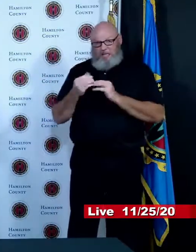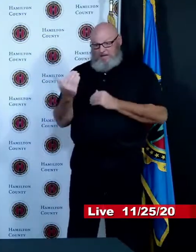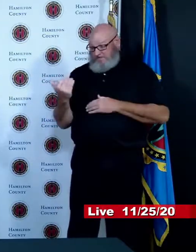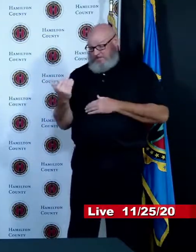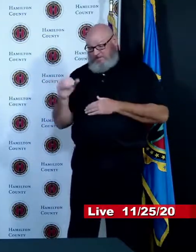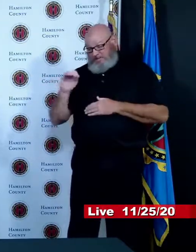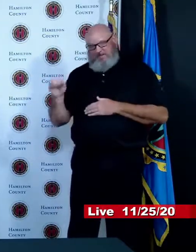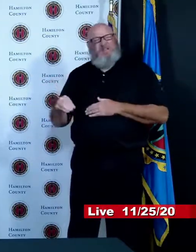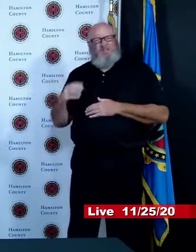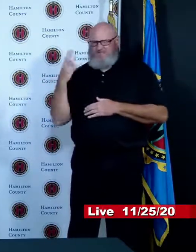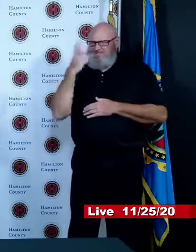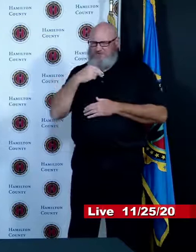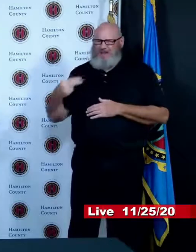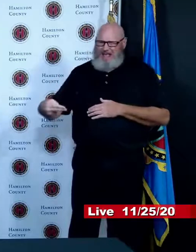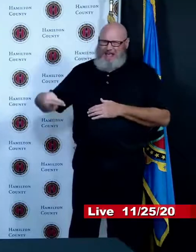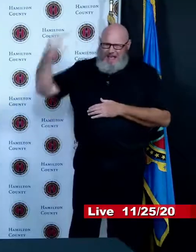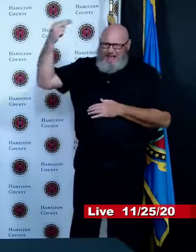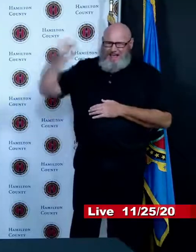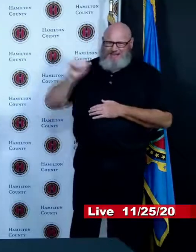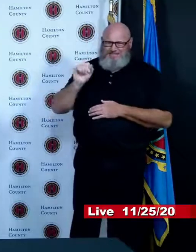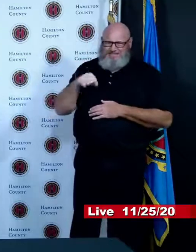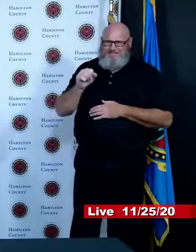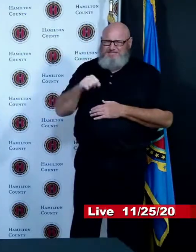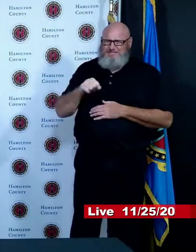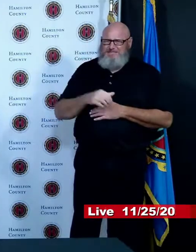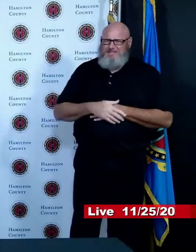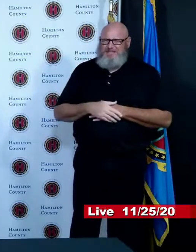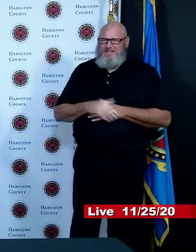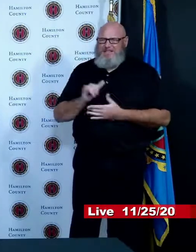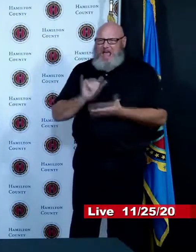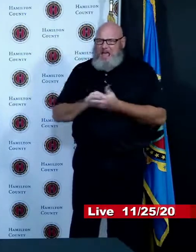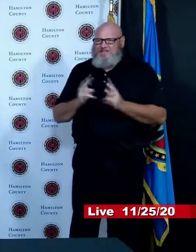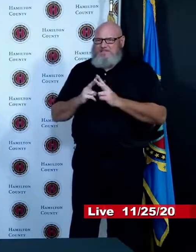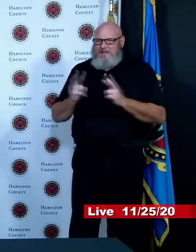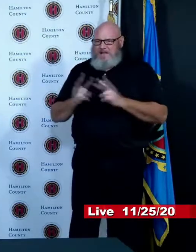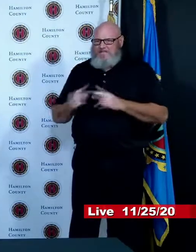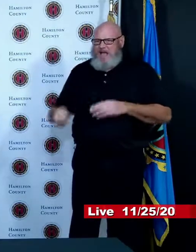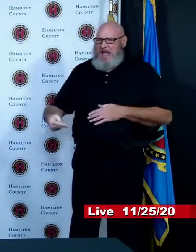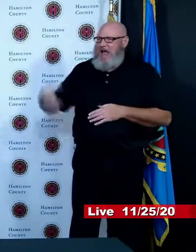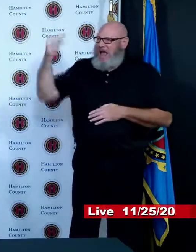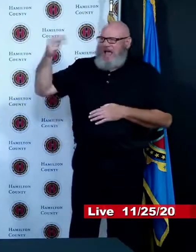really really high positivity number and we are so close to a vaccine